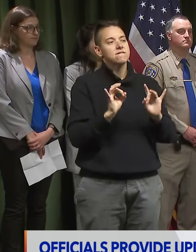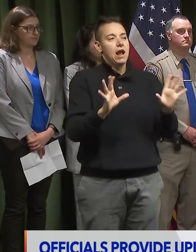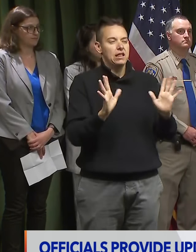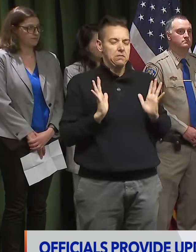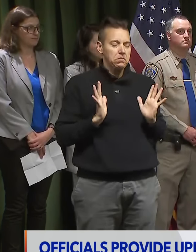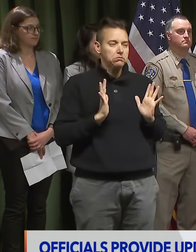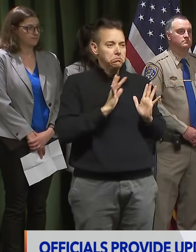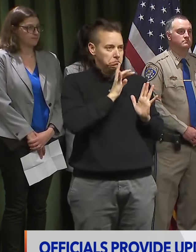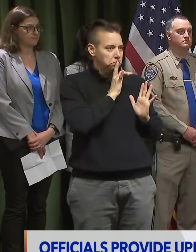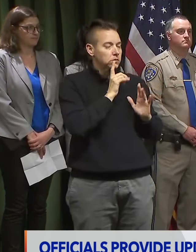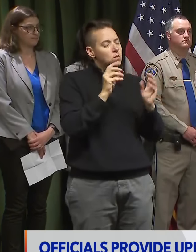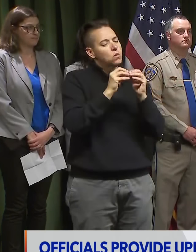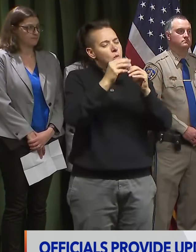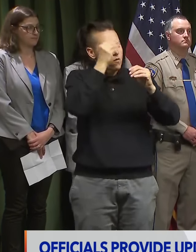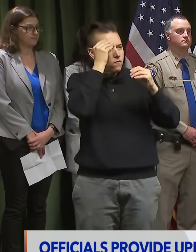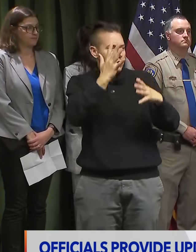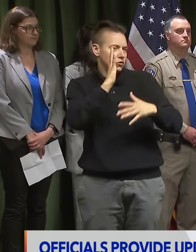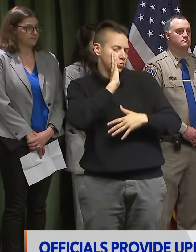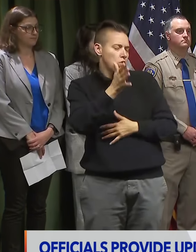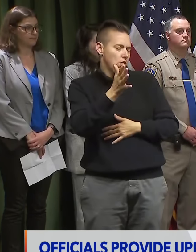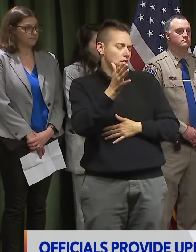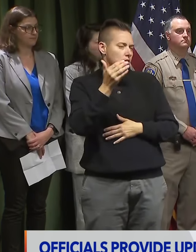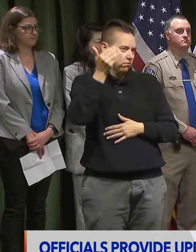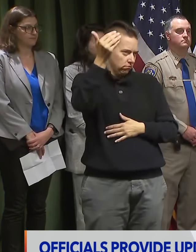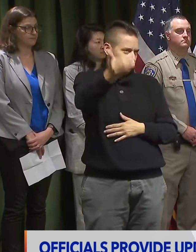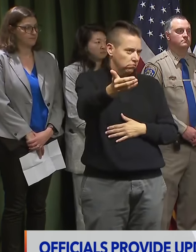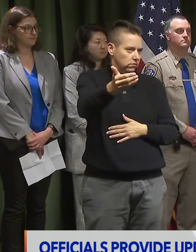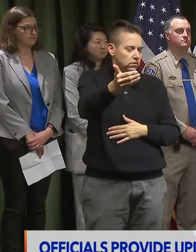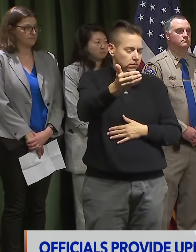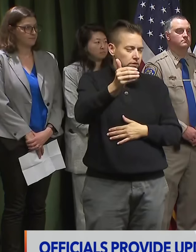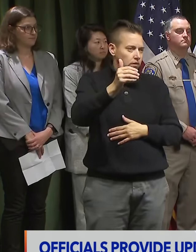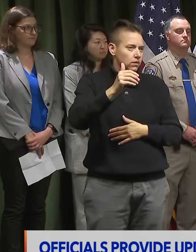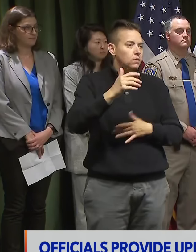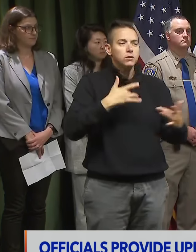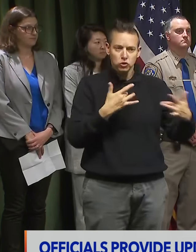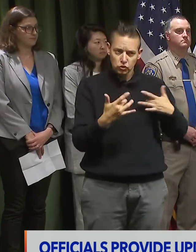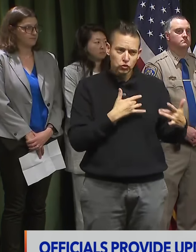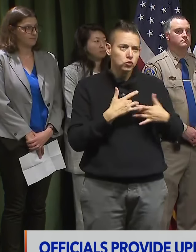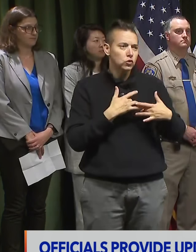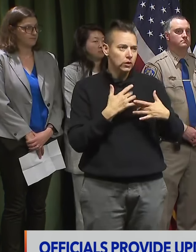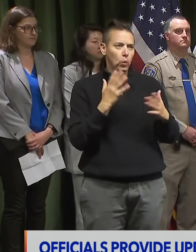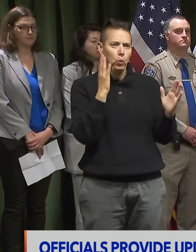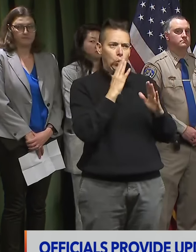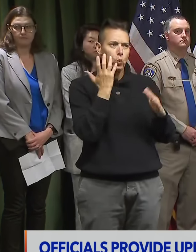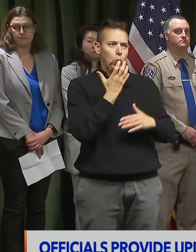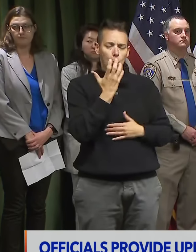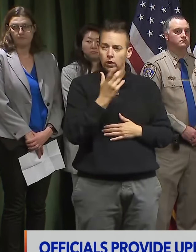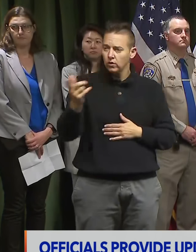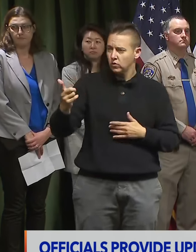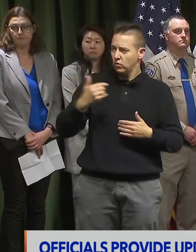PAGE AND A LOT OF THE ACTS WERE WERE VIOLENT. AND I'M GOING TO LEAVE IT AT THAT FOR